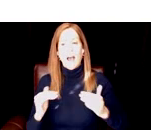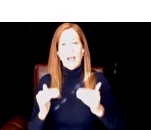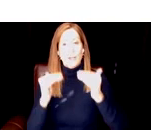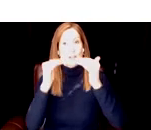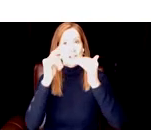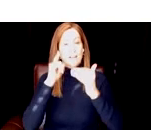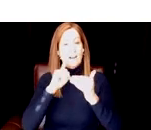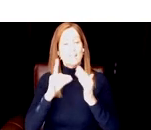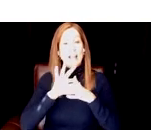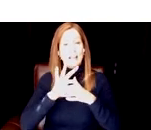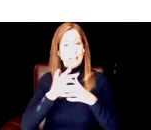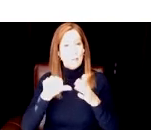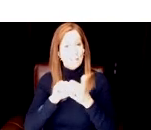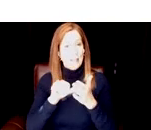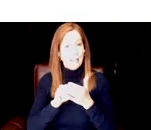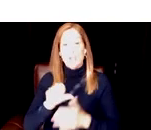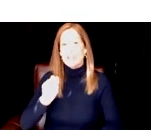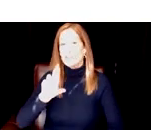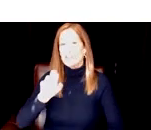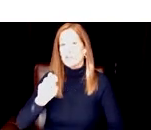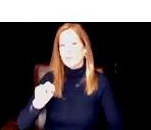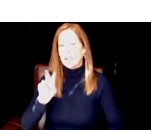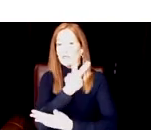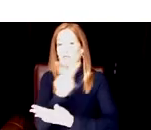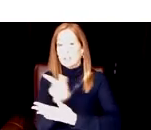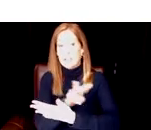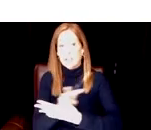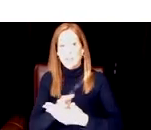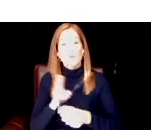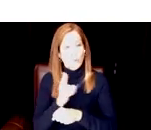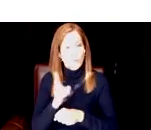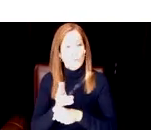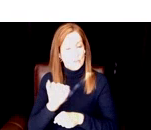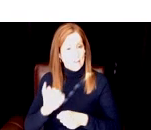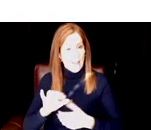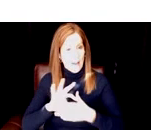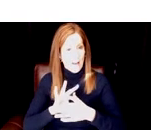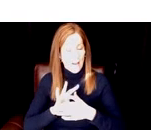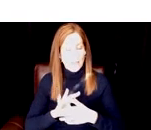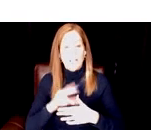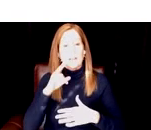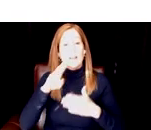Likewise, screen readers also use heading tags to read content. This way, people with low vision get an overview of